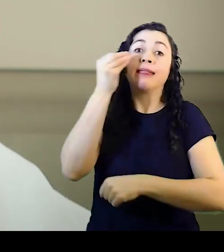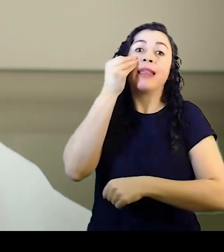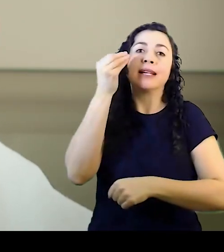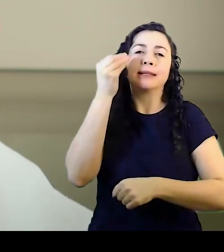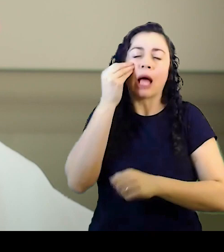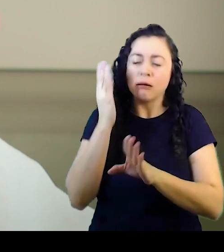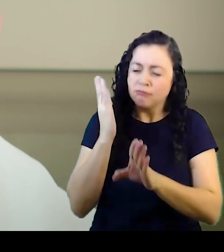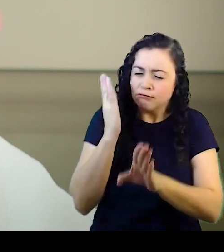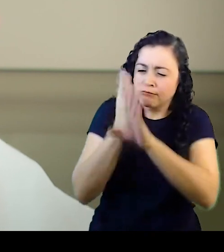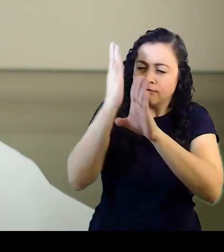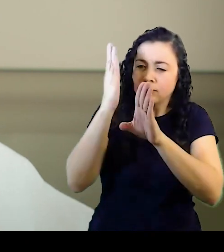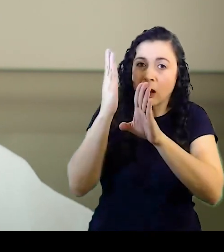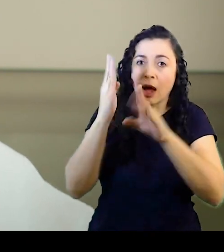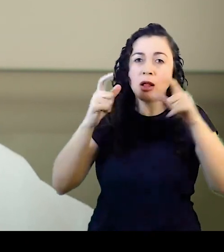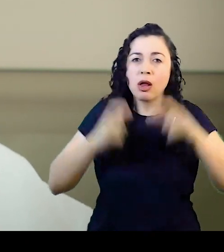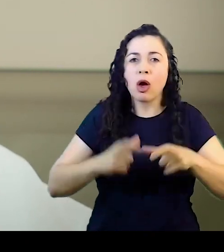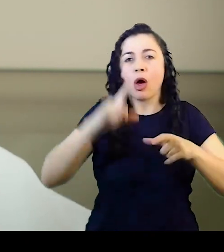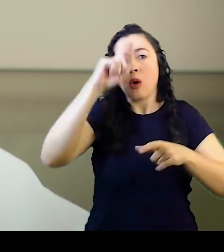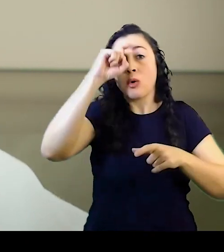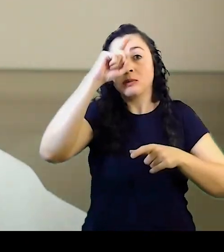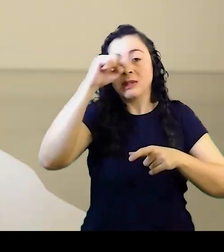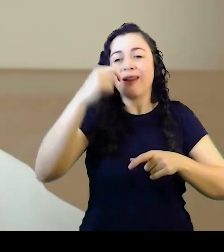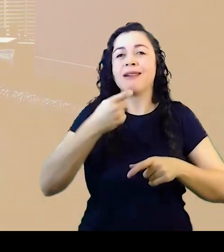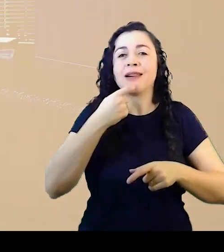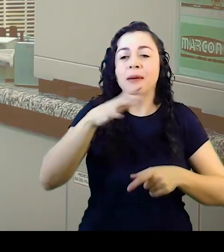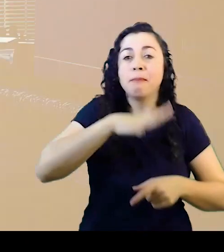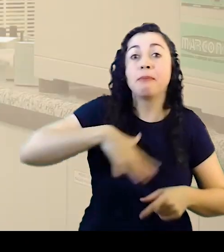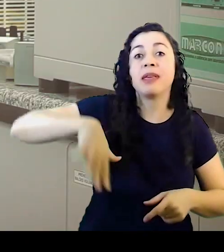diagnosed, at the hospital and here in the city of Campinas region.